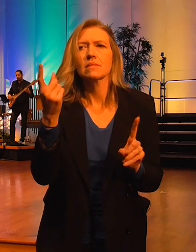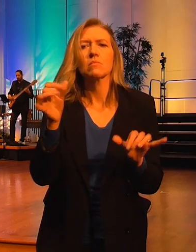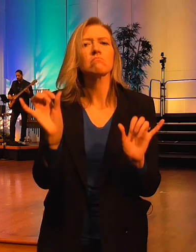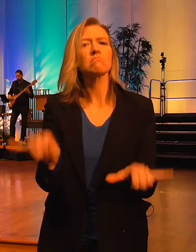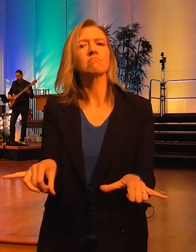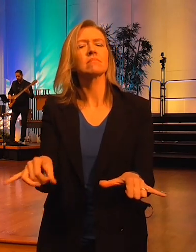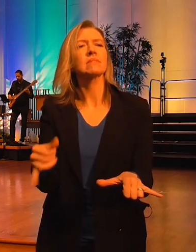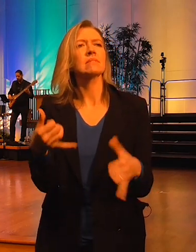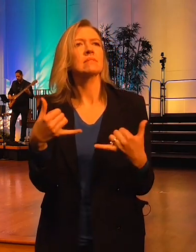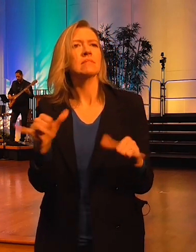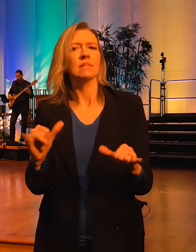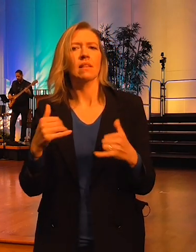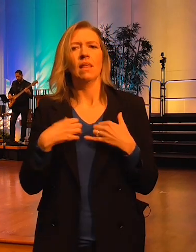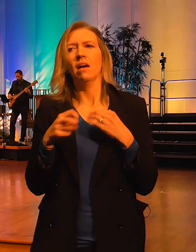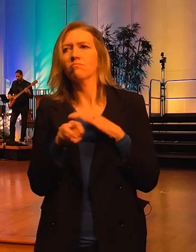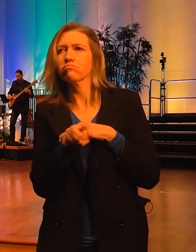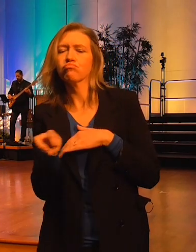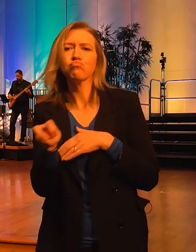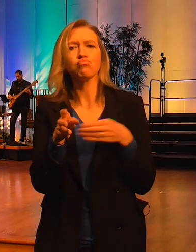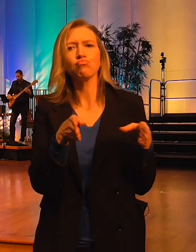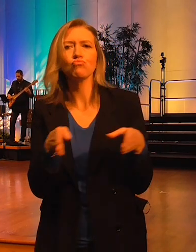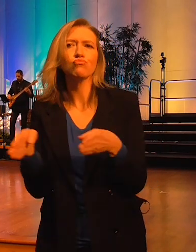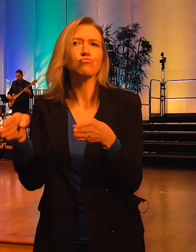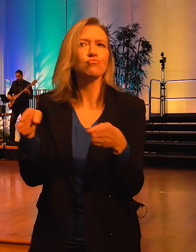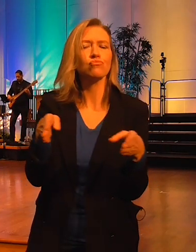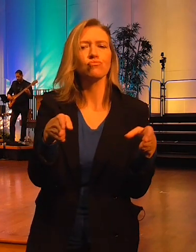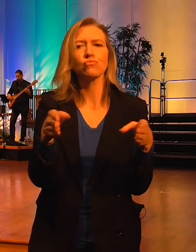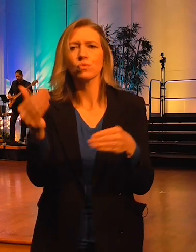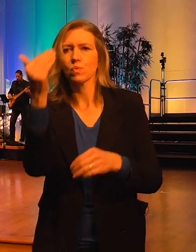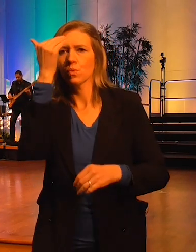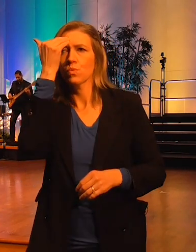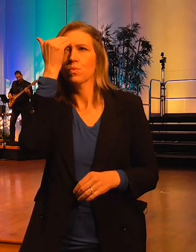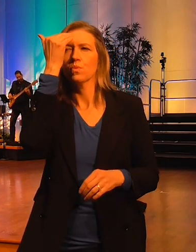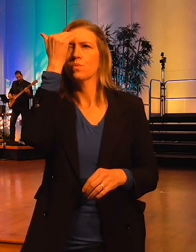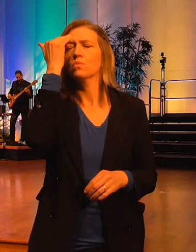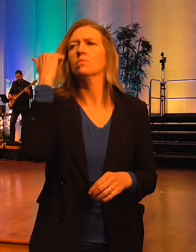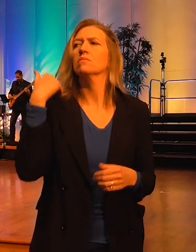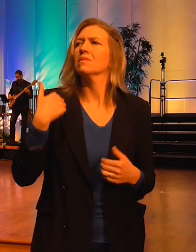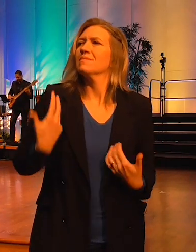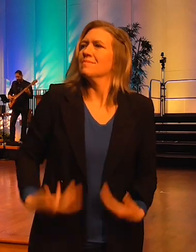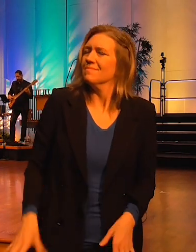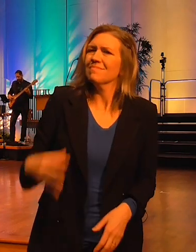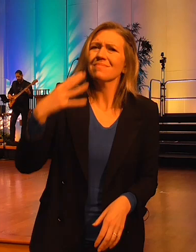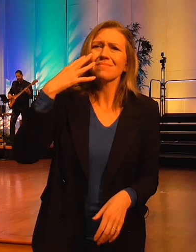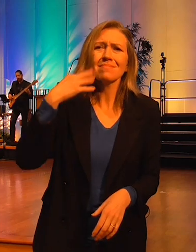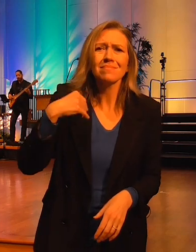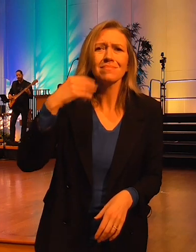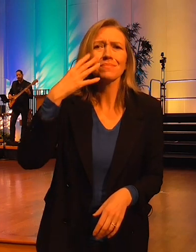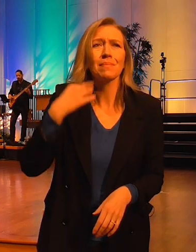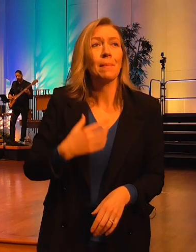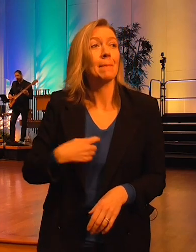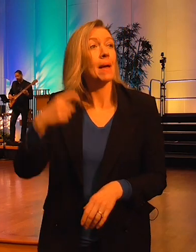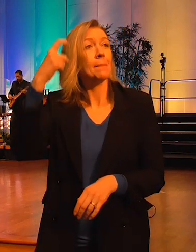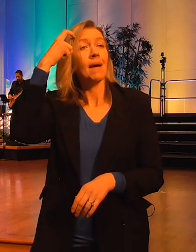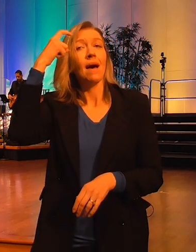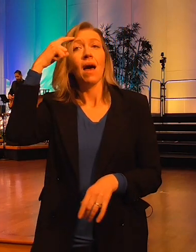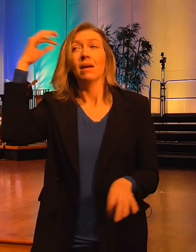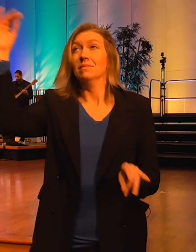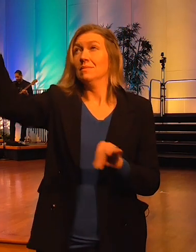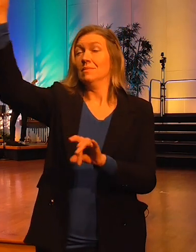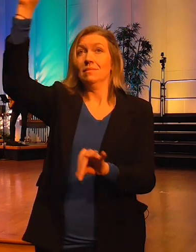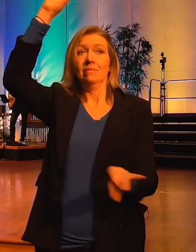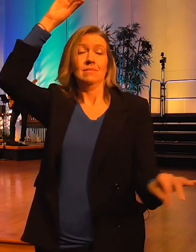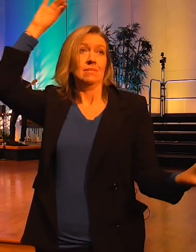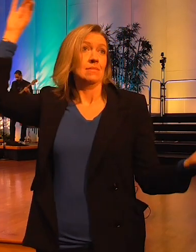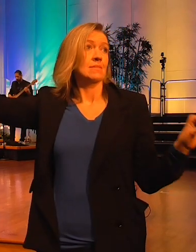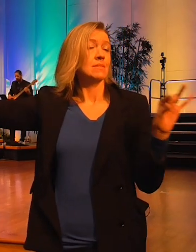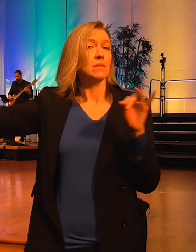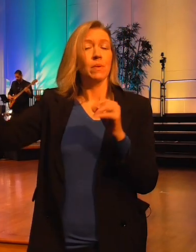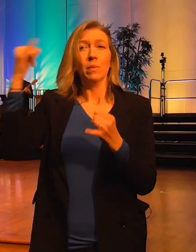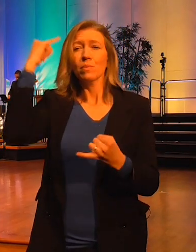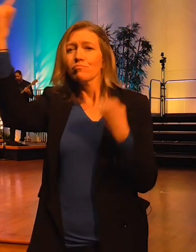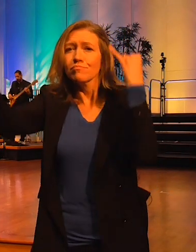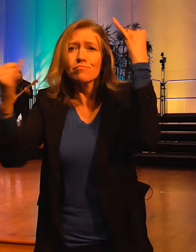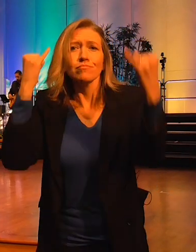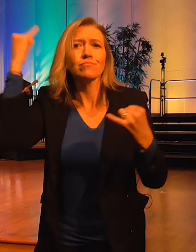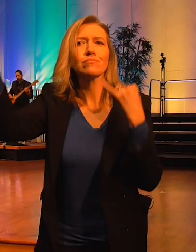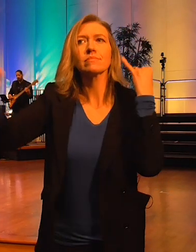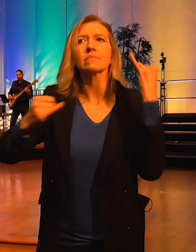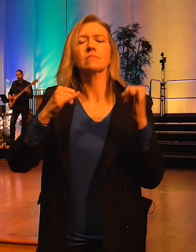going I've had my mind run around in space yet I a watch it